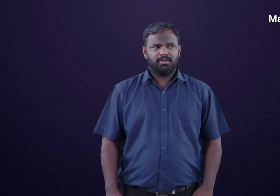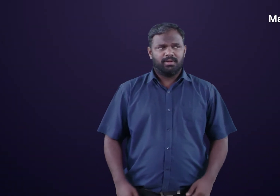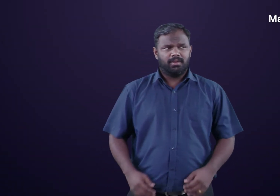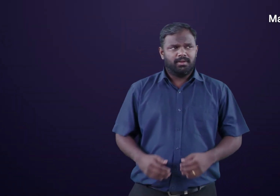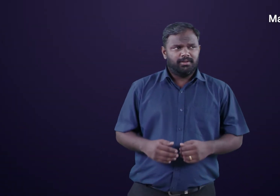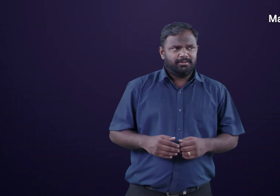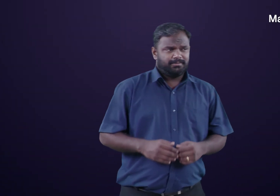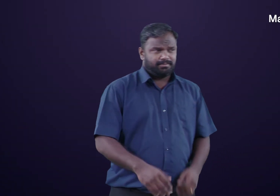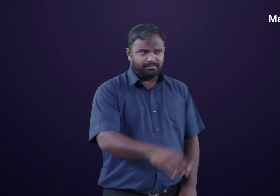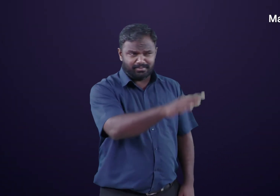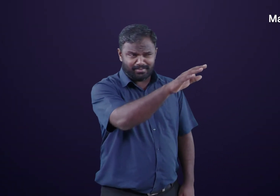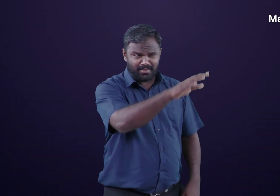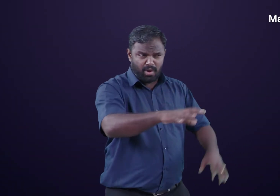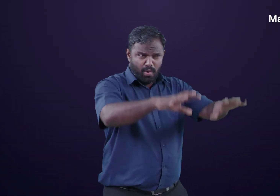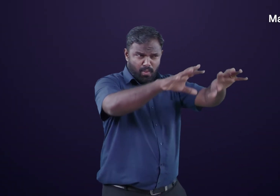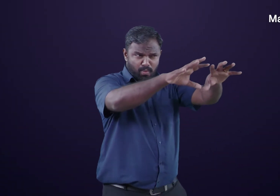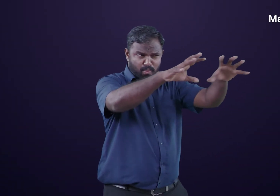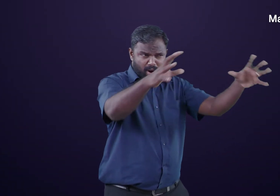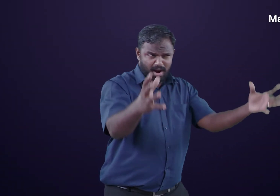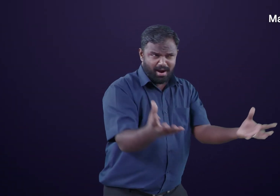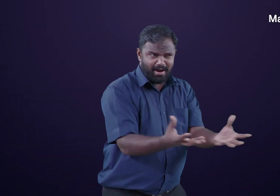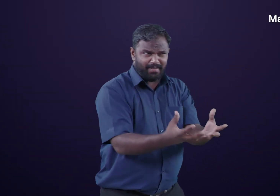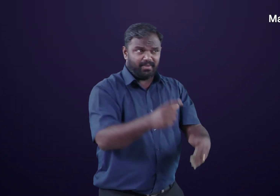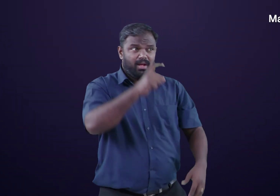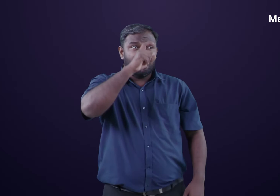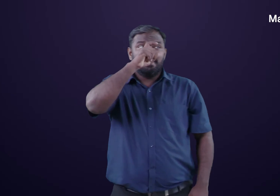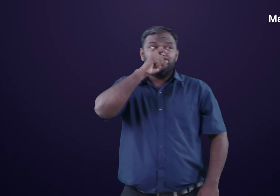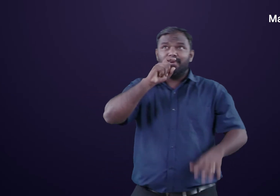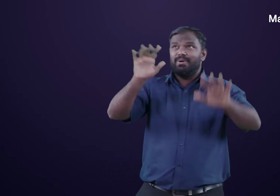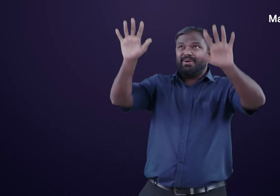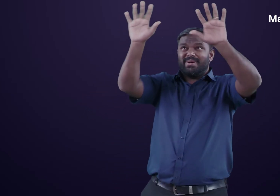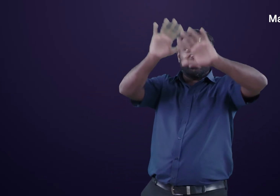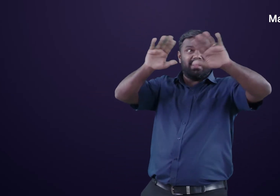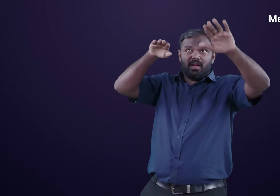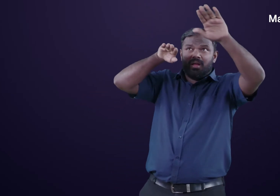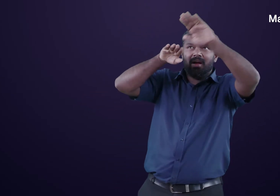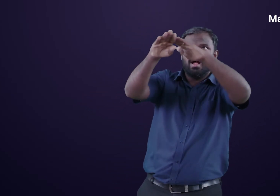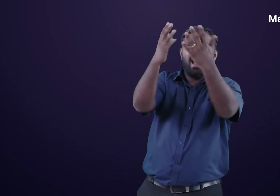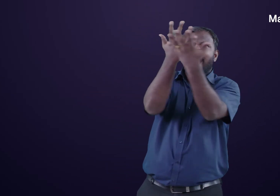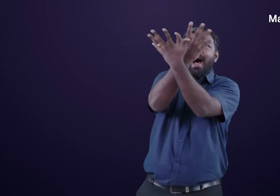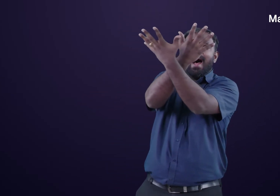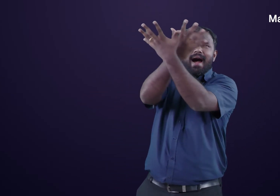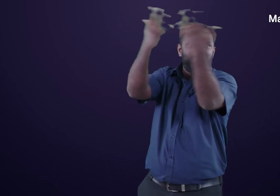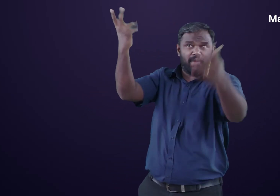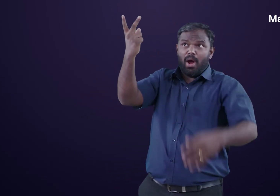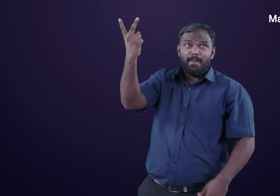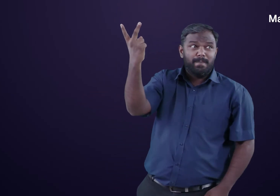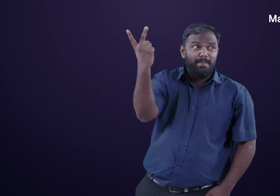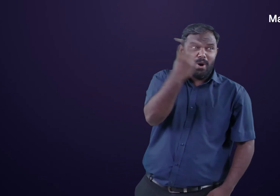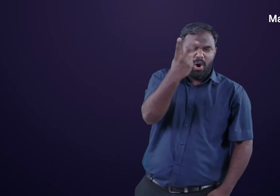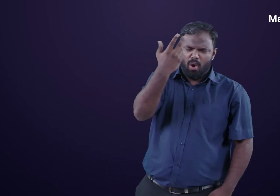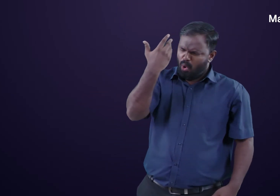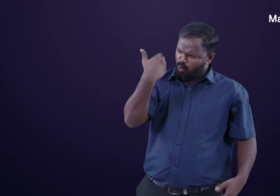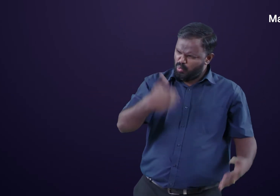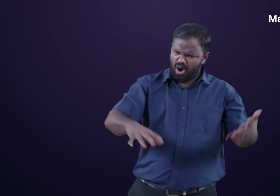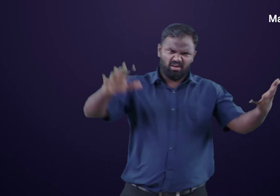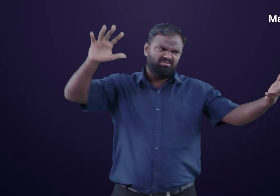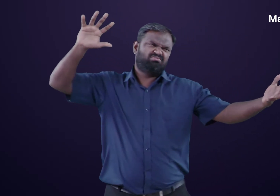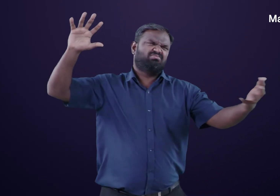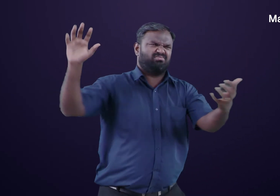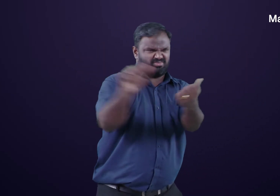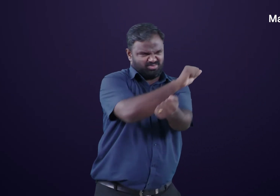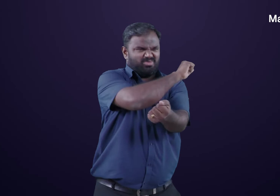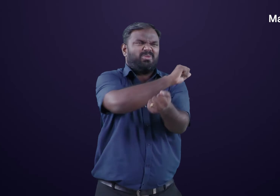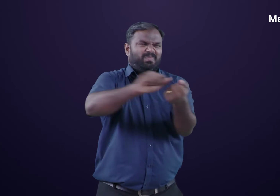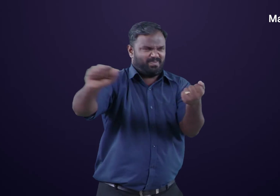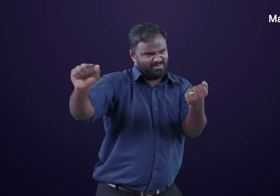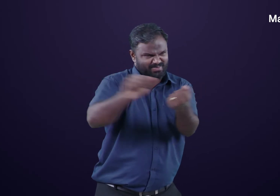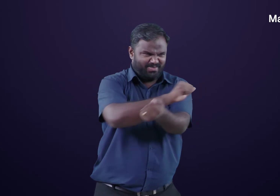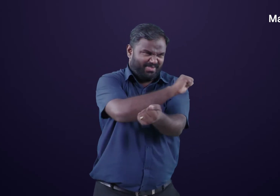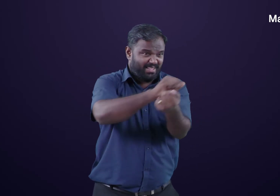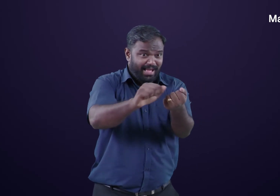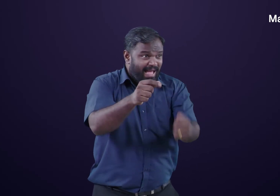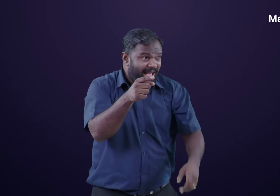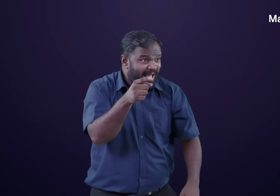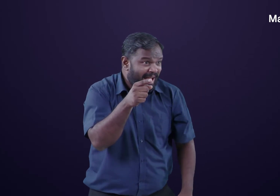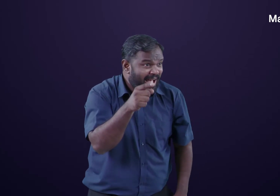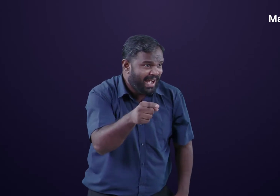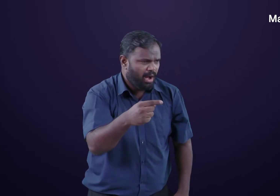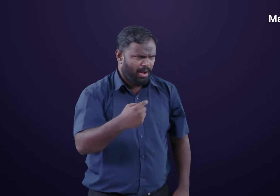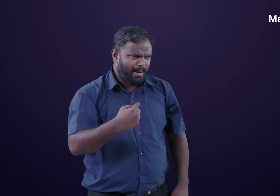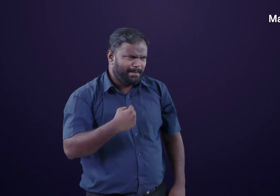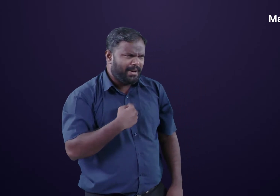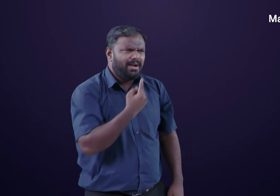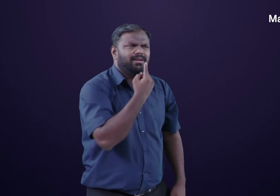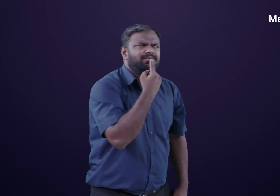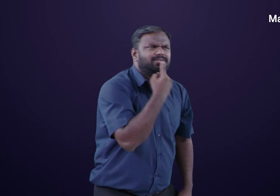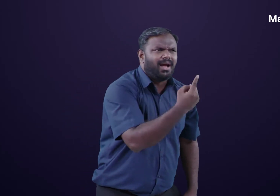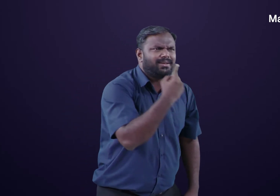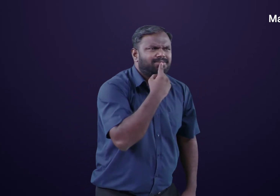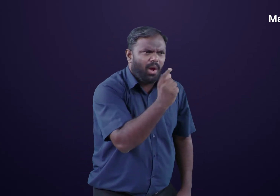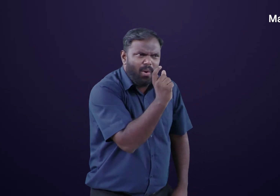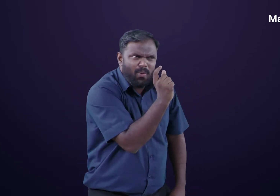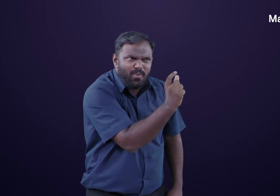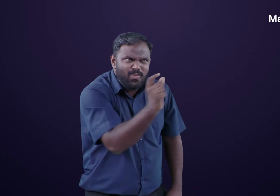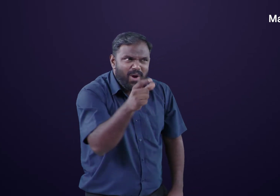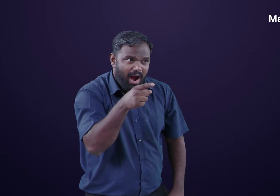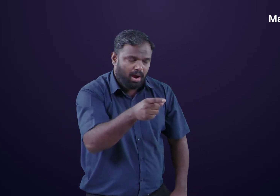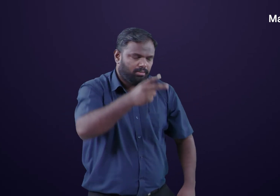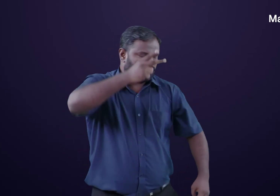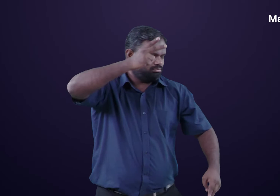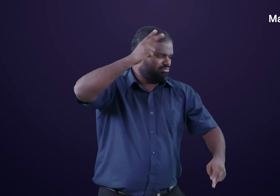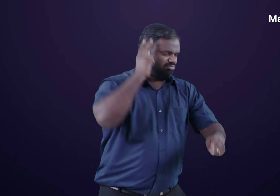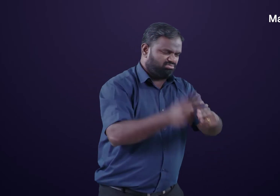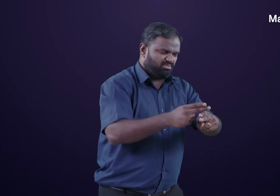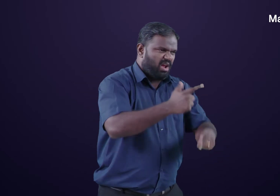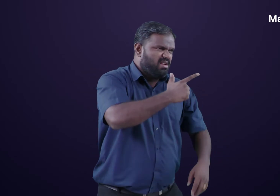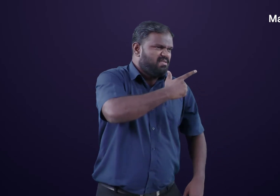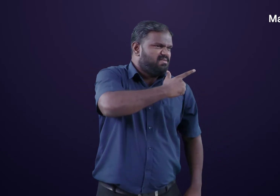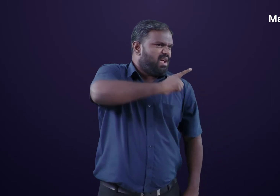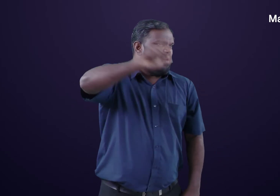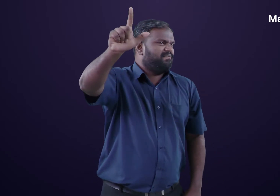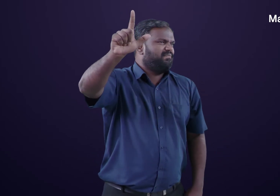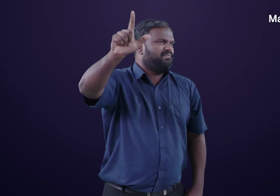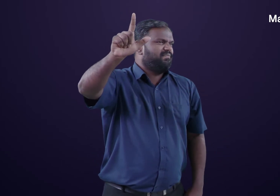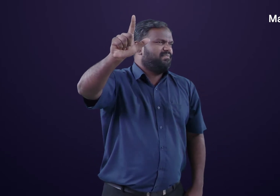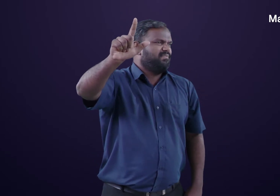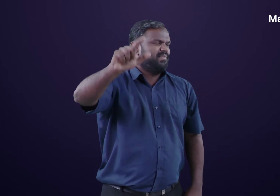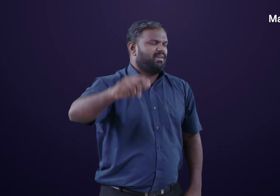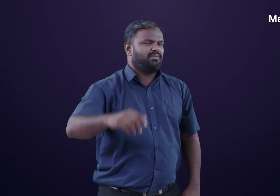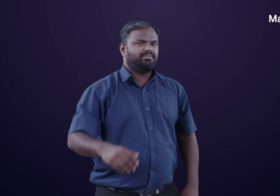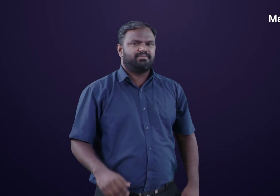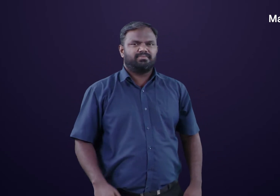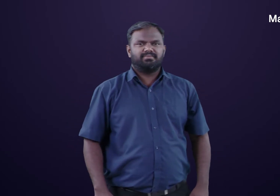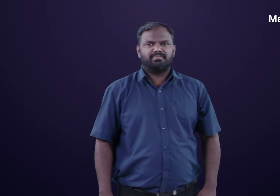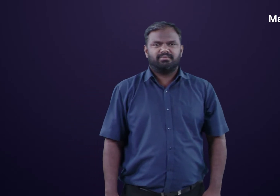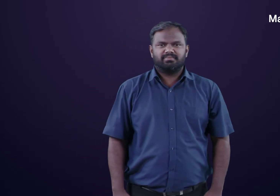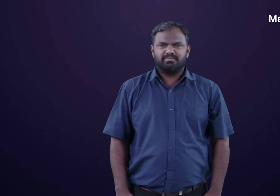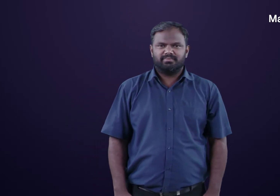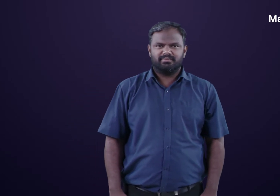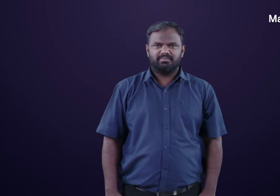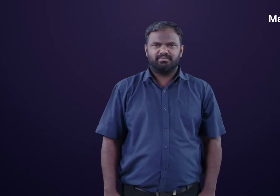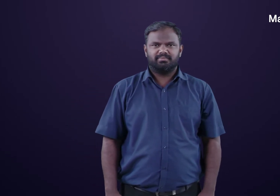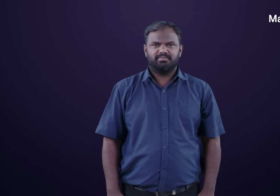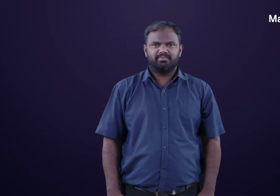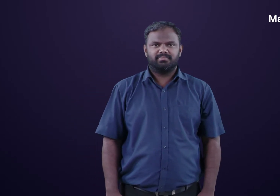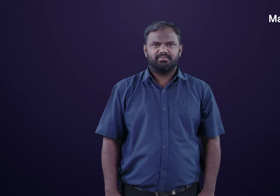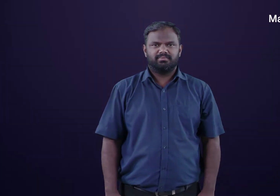The whole world, earth and sky, will be destroyed, but my words will last forever.